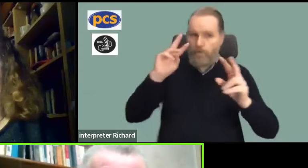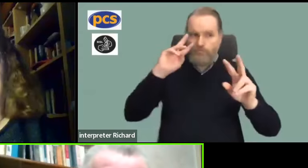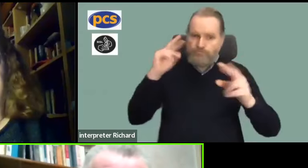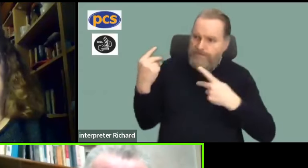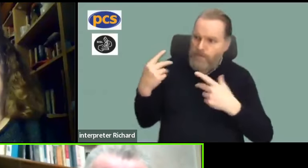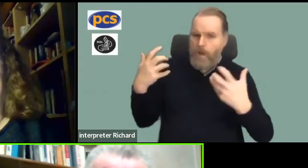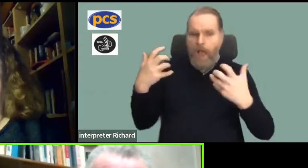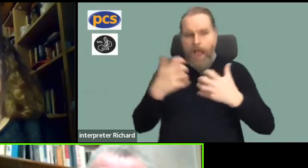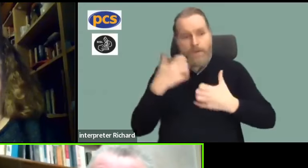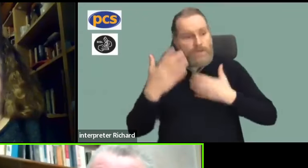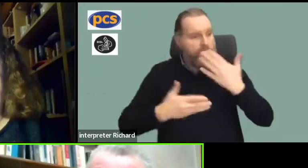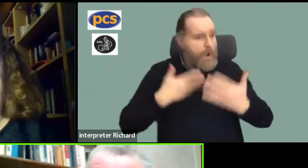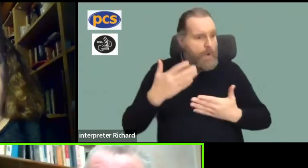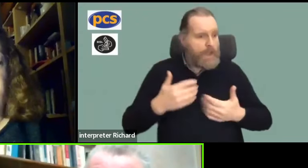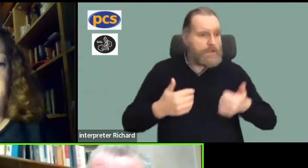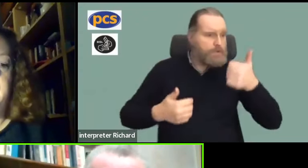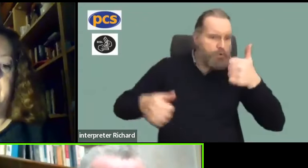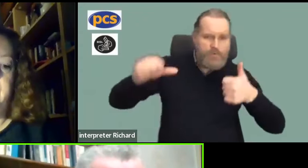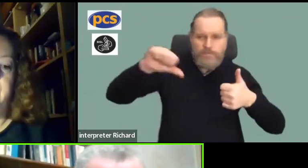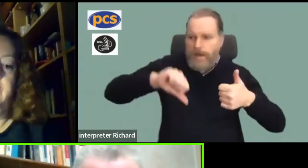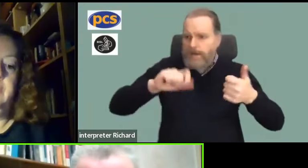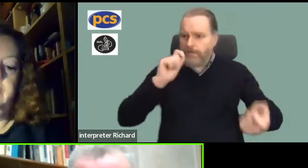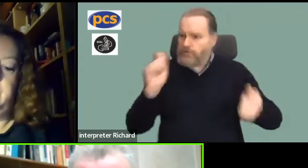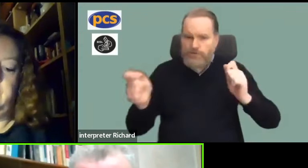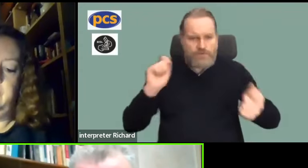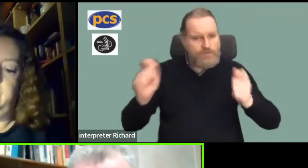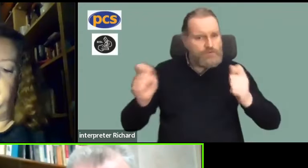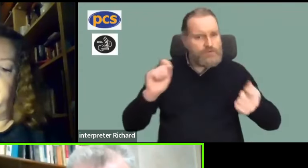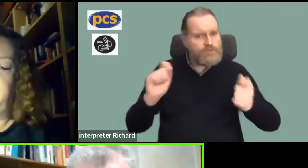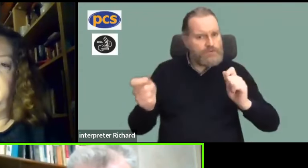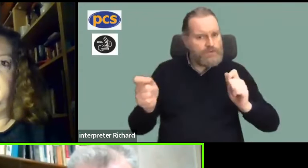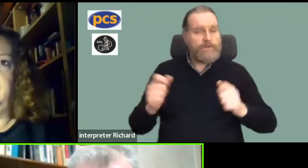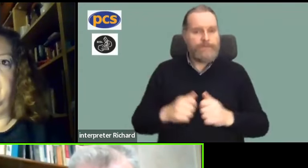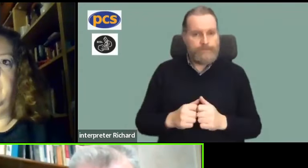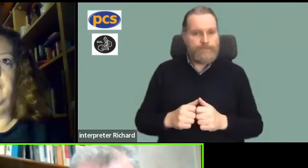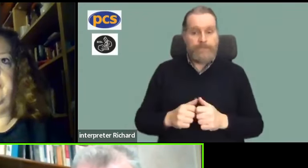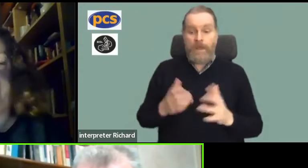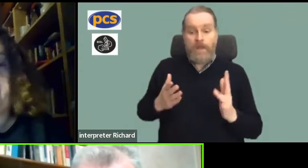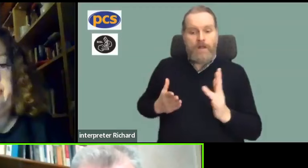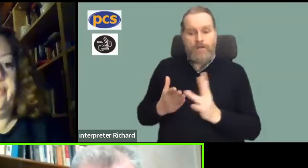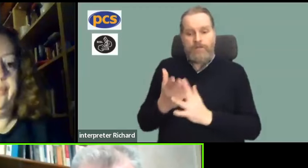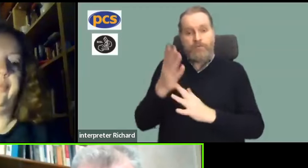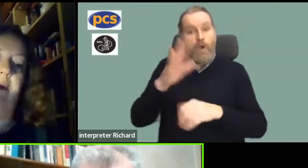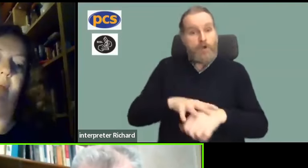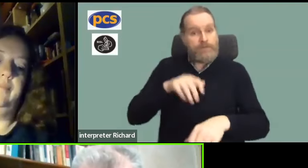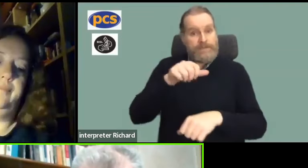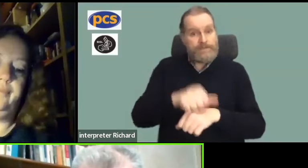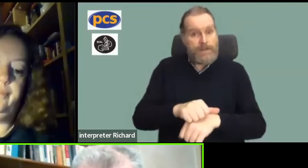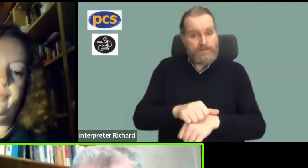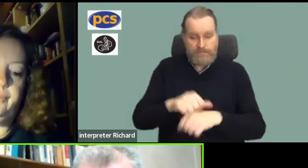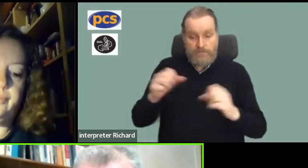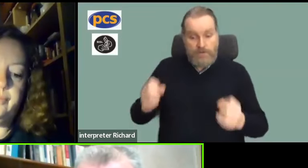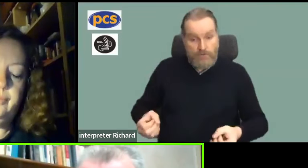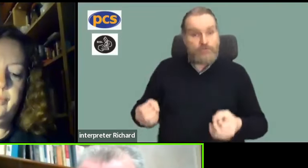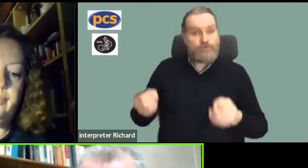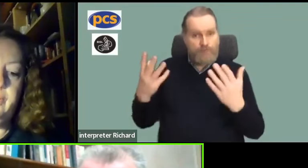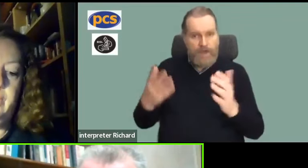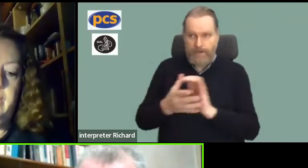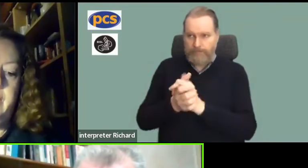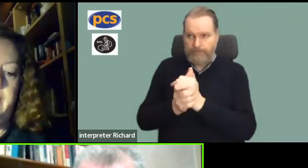reviewed, and I do want to say again to to our Board of Force colleagues , that , that if if what comes out that if if what comes out of the strike of a Christmas and it's clear